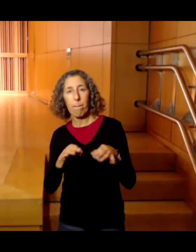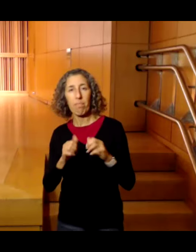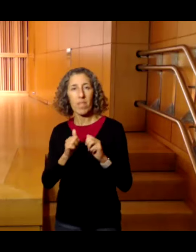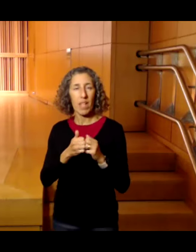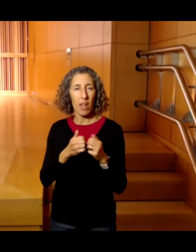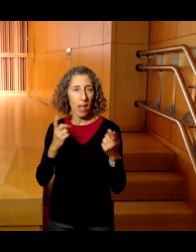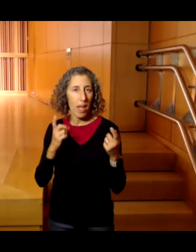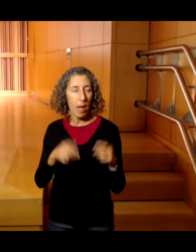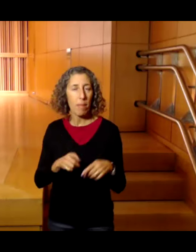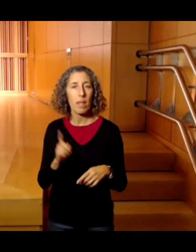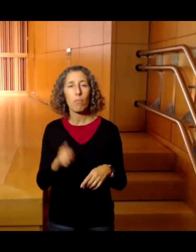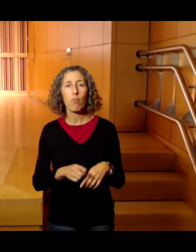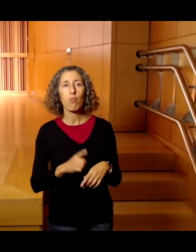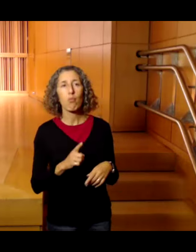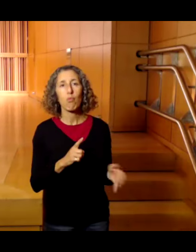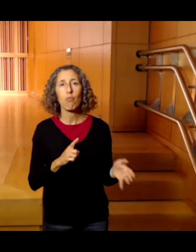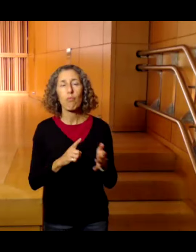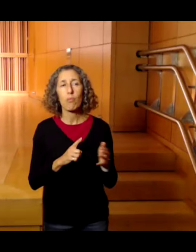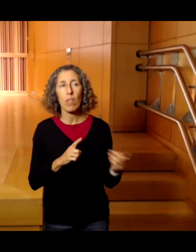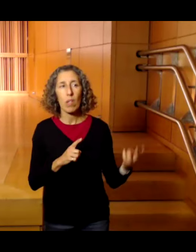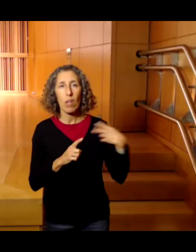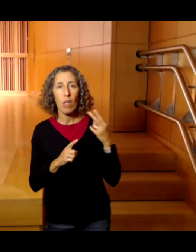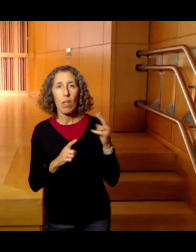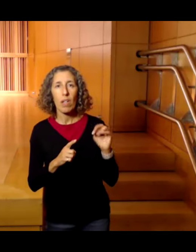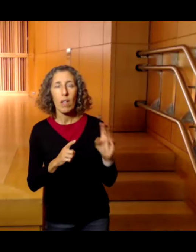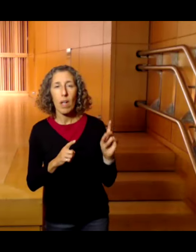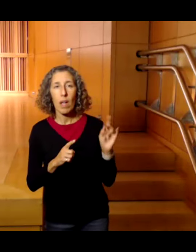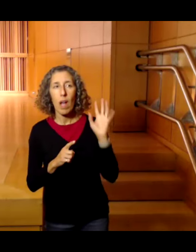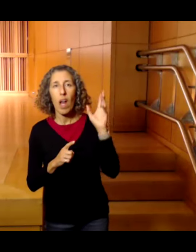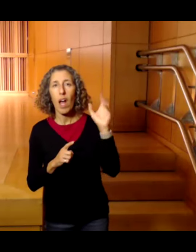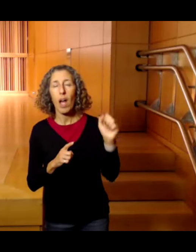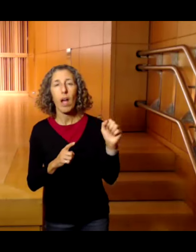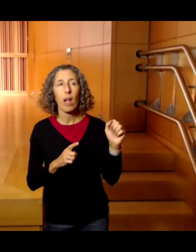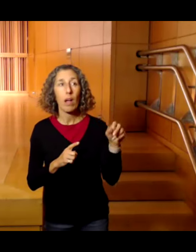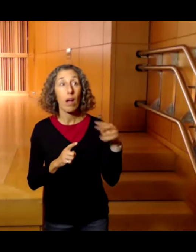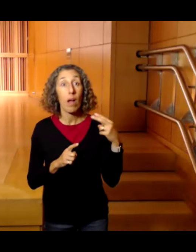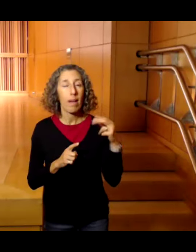I looked at Ned, who was absorbed. And did not look back at me.